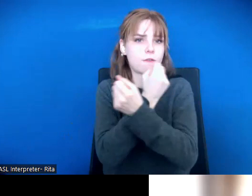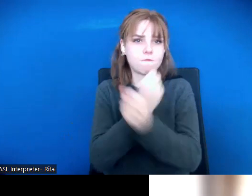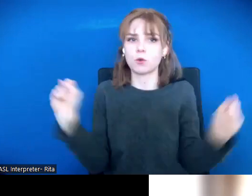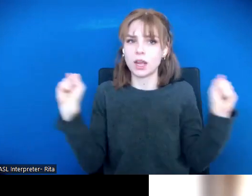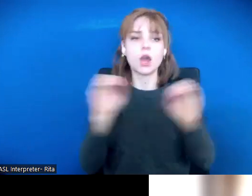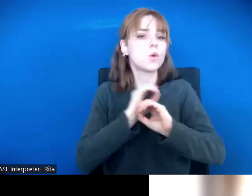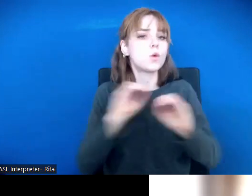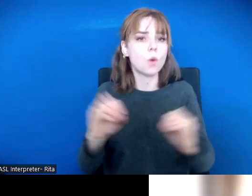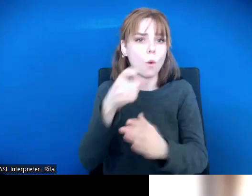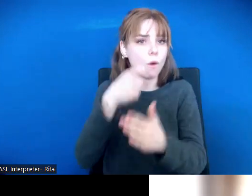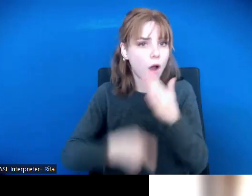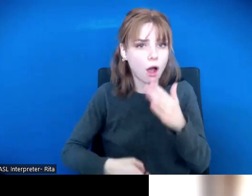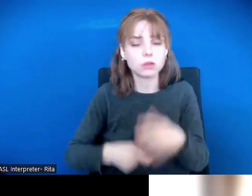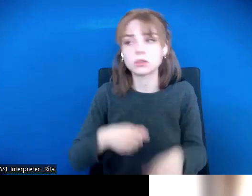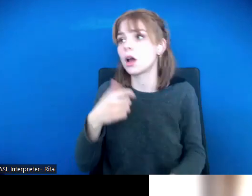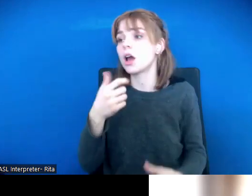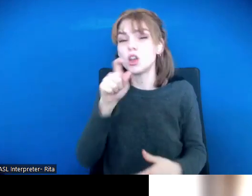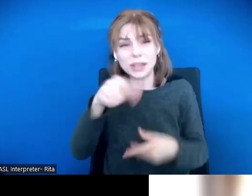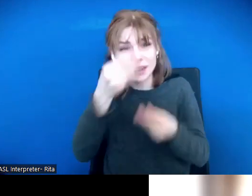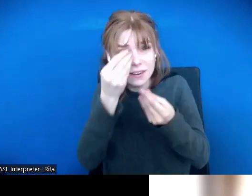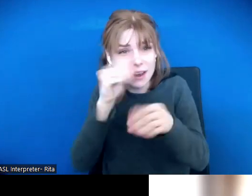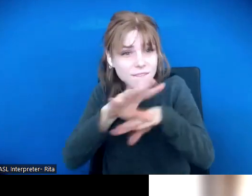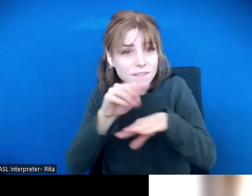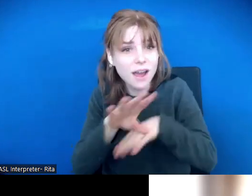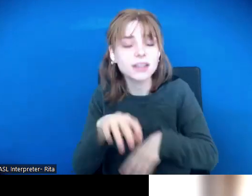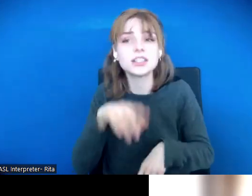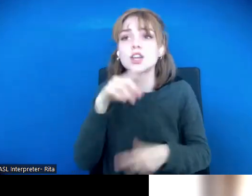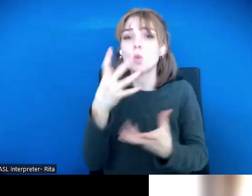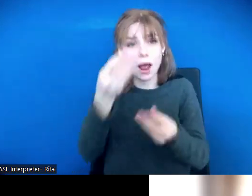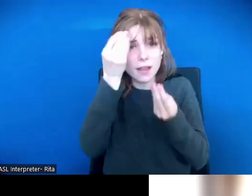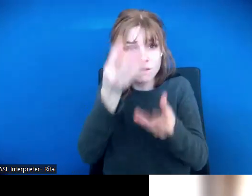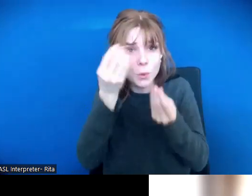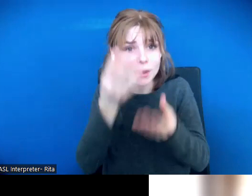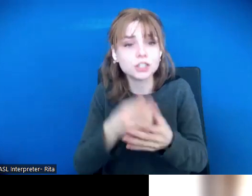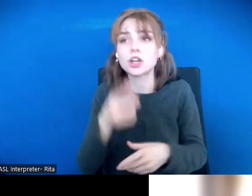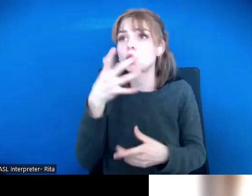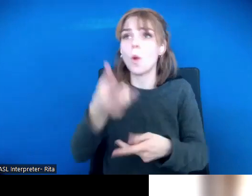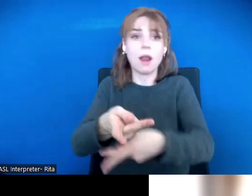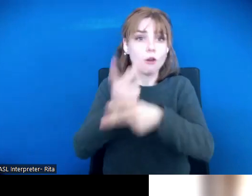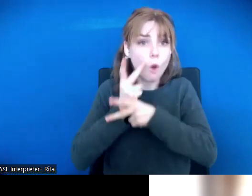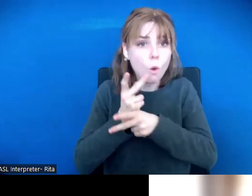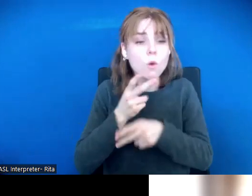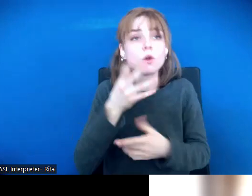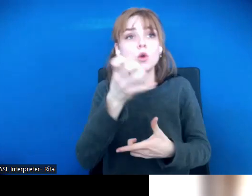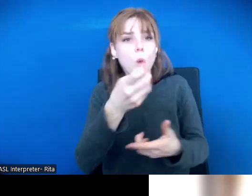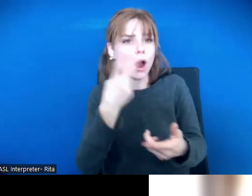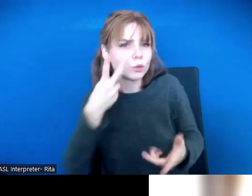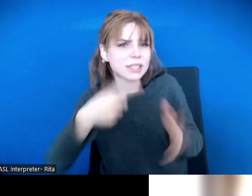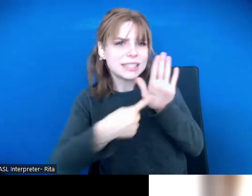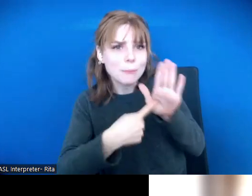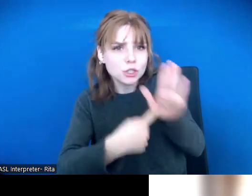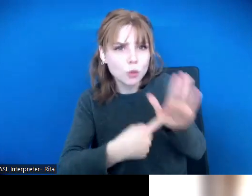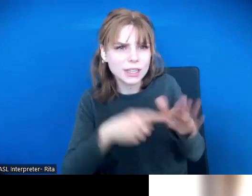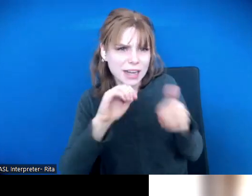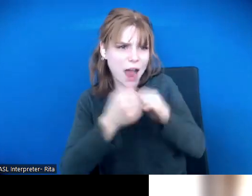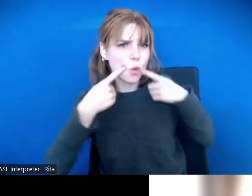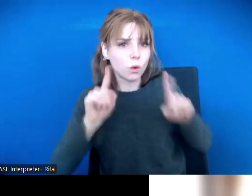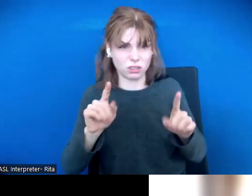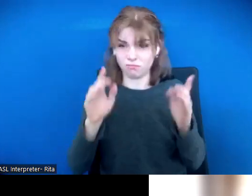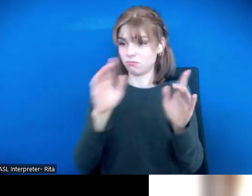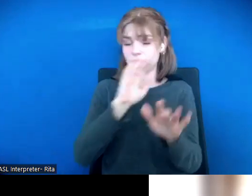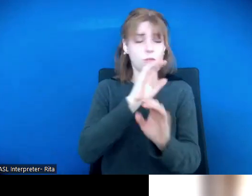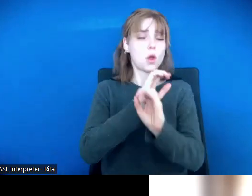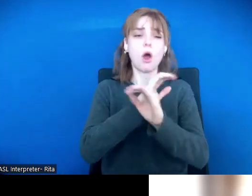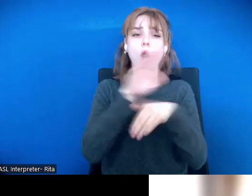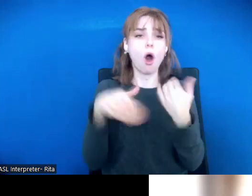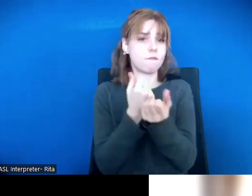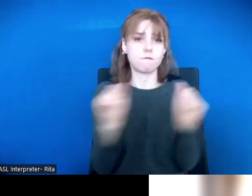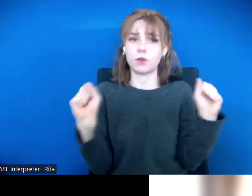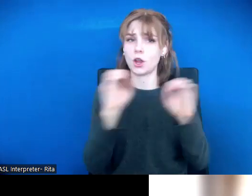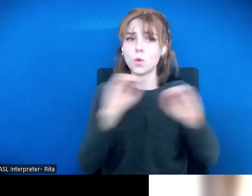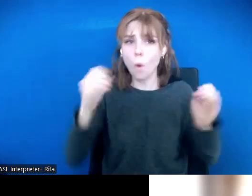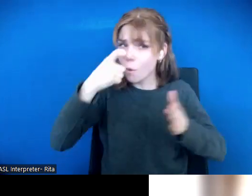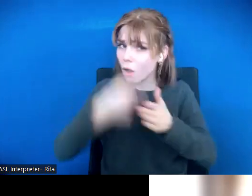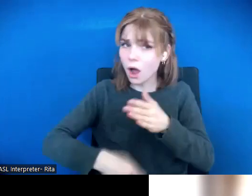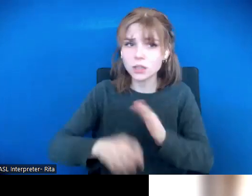happy to connect you. Some of the independent living centers have lending libraries. There's a couple of universities and just non-profits, too. If someone is maybe working in Minnesota but resides in Wisconsin or Iowa, we can connect you to your home lending library and get you the opportunity to try out some equipment that way. One important fact I want to make sure to mention is there's no